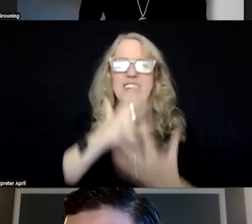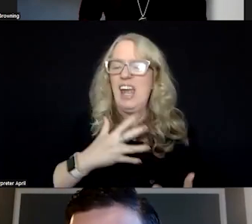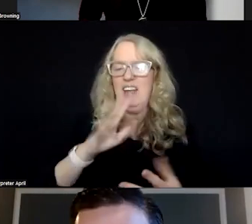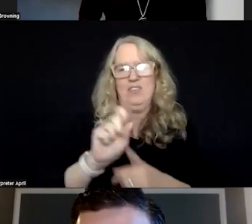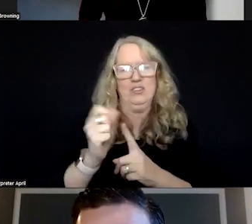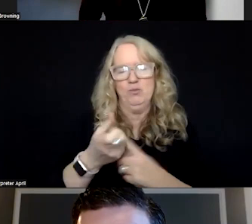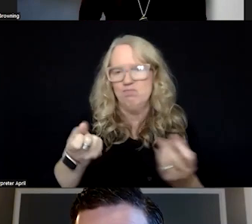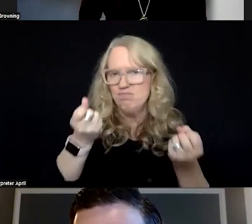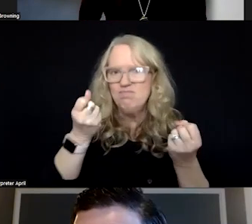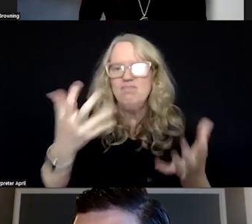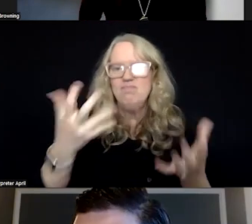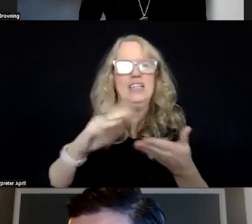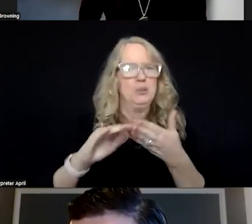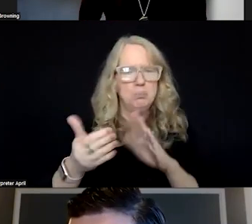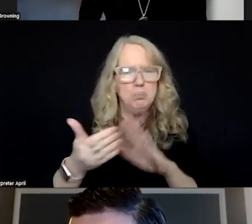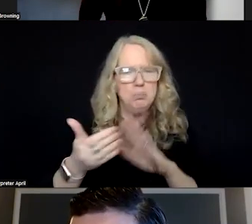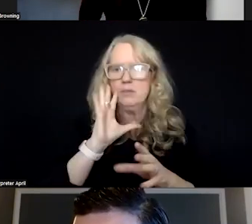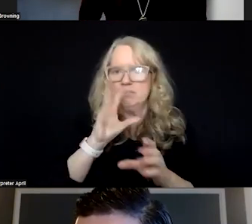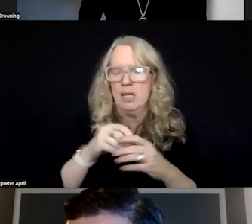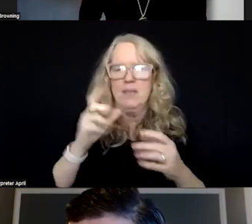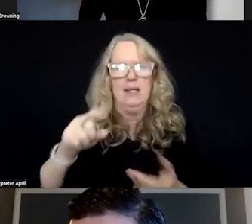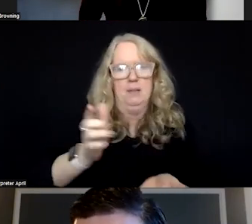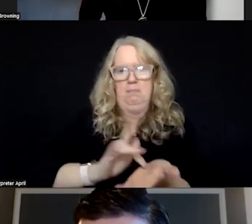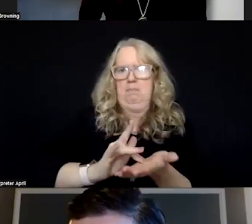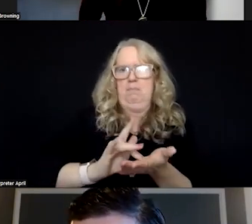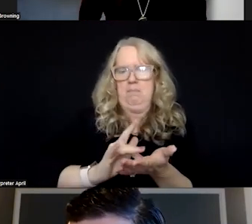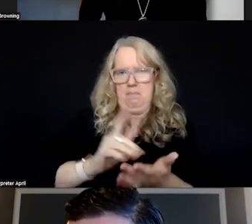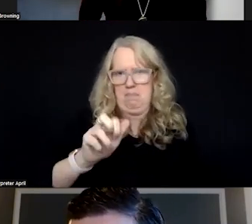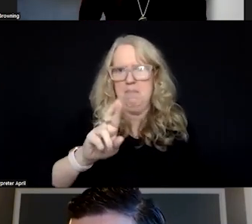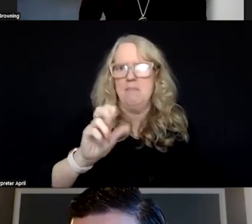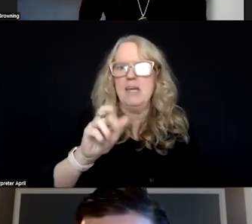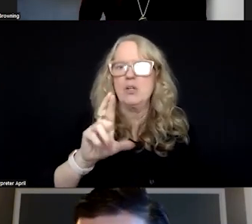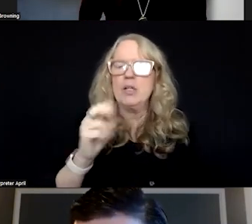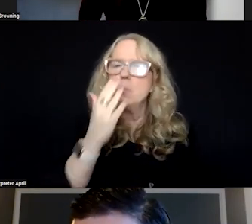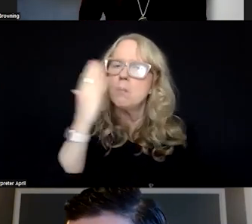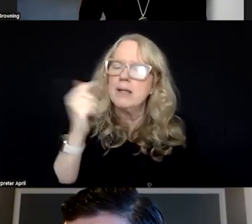COMMUNITIES ARE IN. THE PROVIDERS NEED TO BE SAFE IN CARING FOR